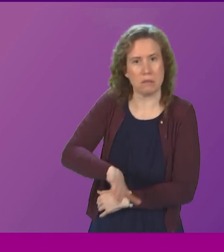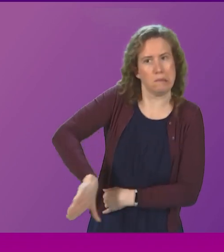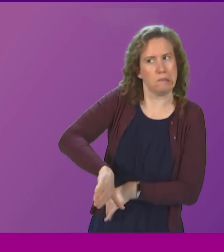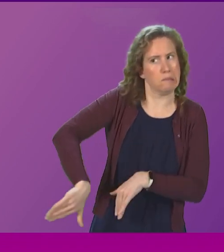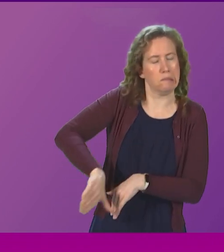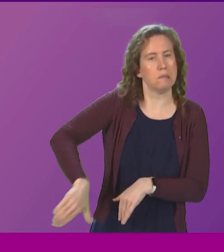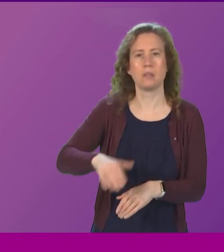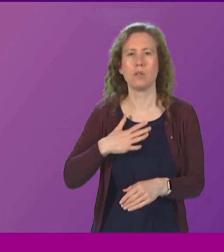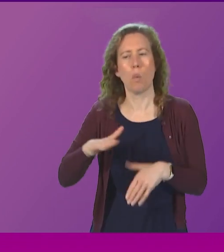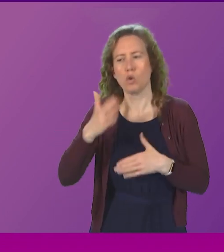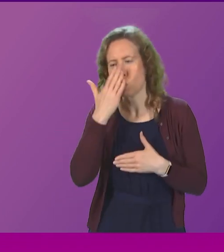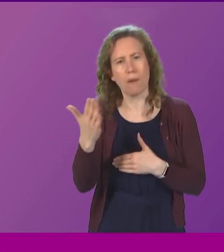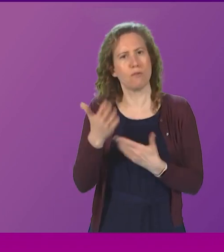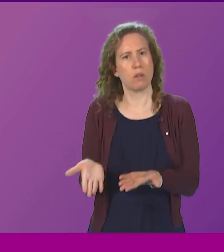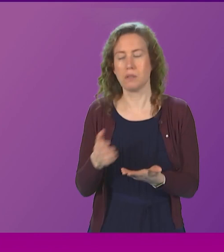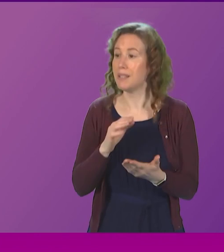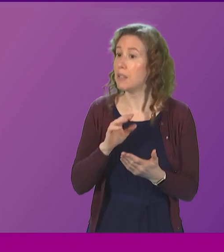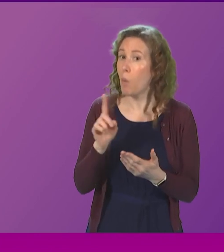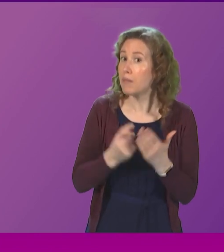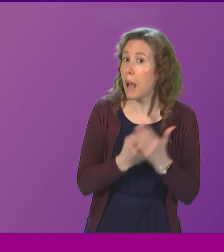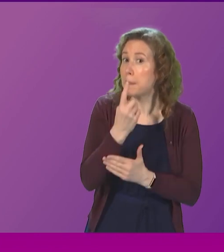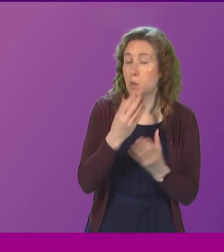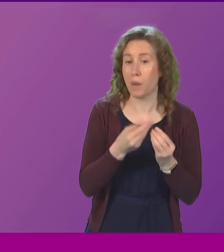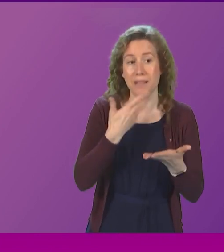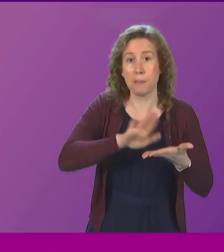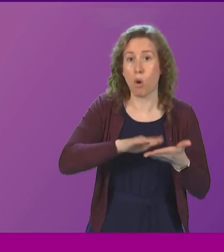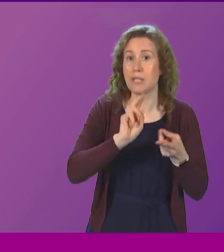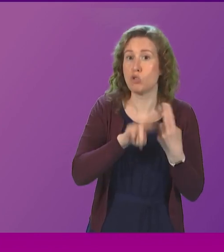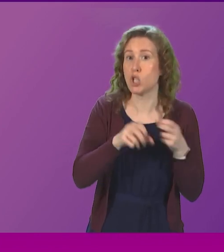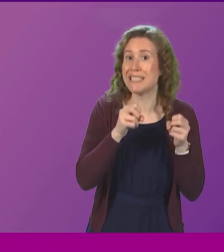There are no answers on what will happen to its shambolic deposit return scheme, no answers